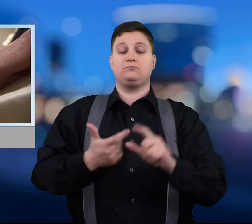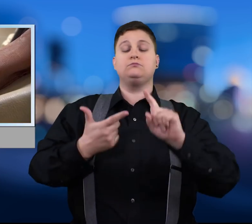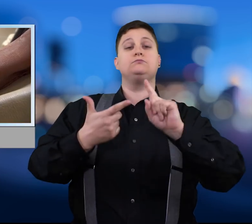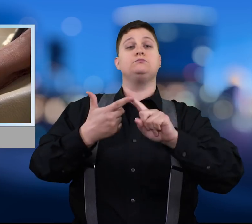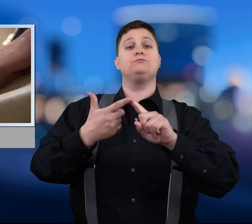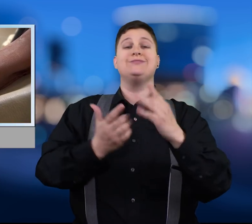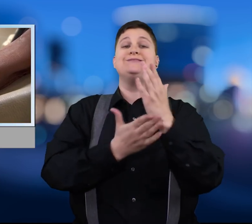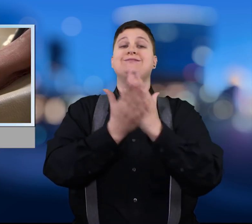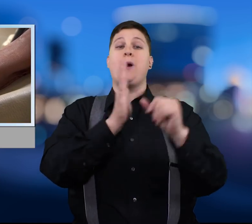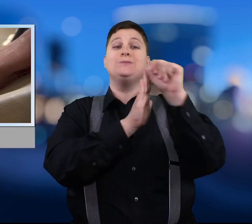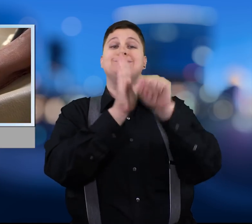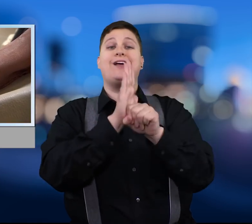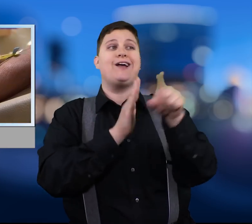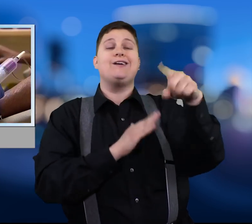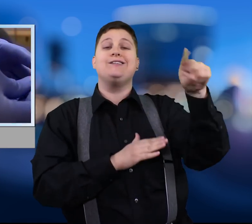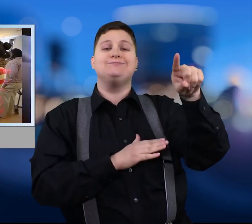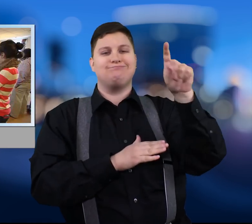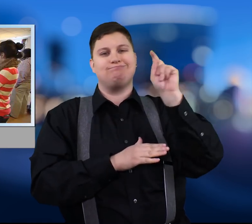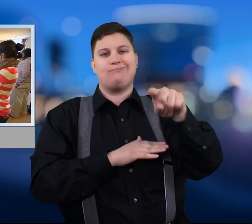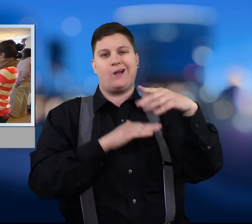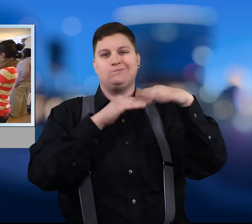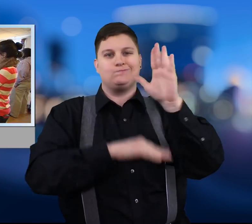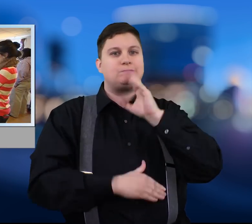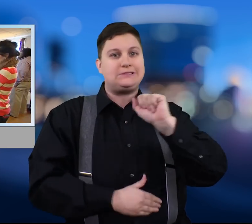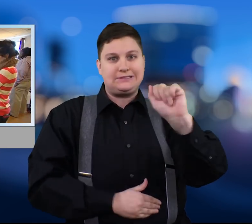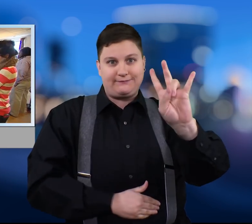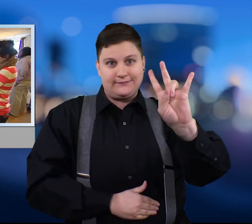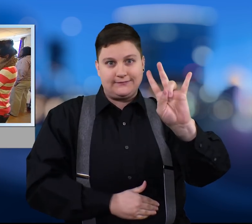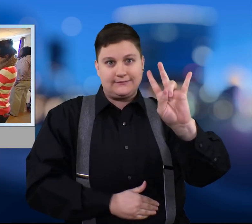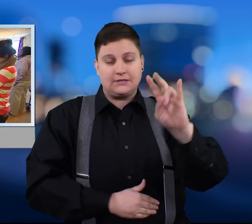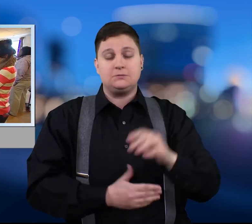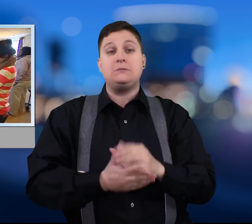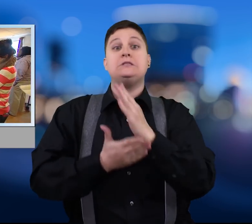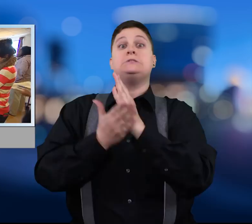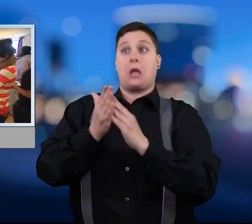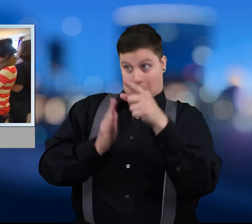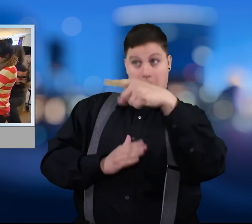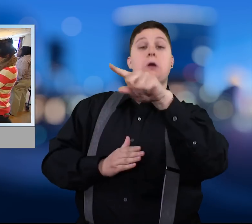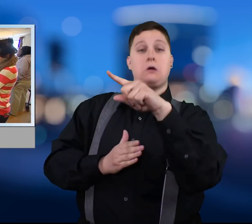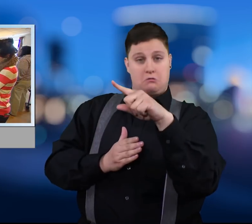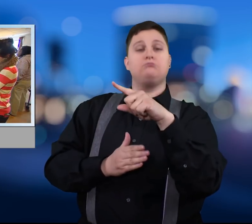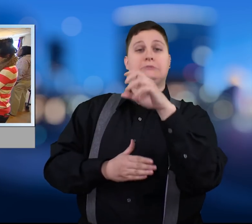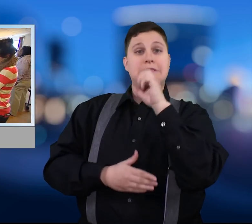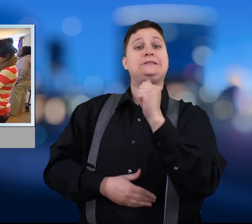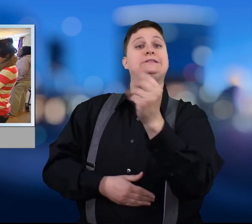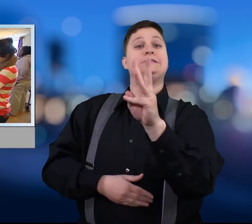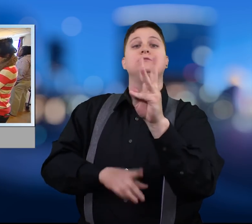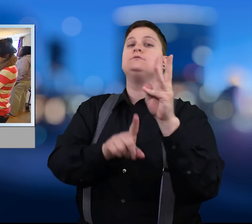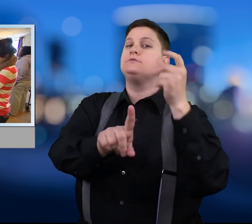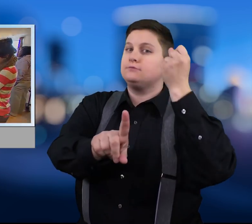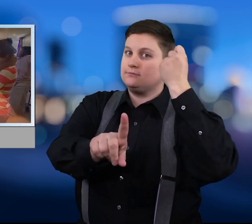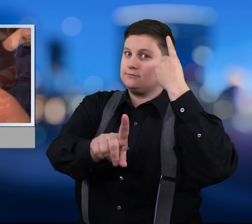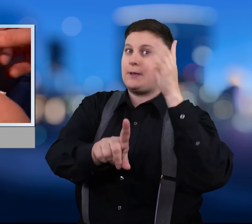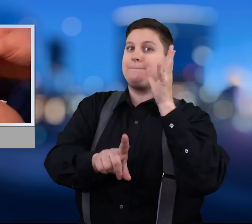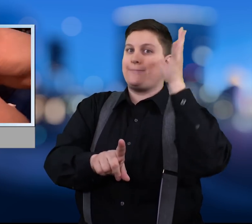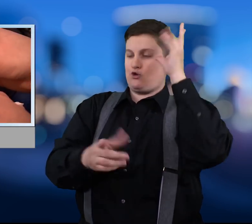You have to be at least 17 years old all in most states, 16 years old in others with parental